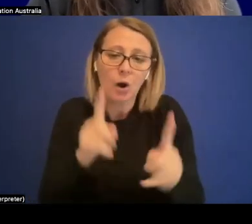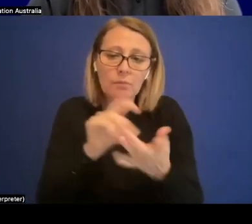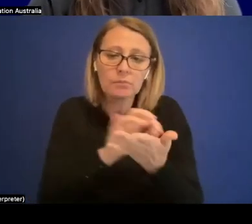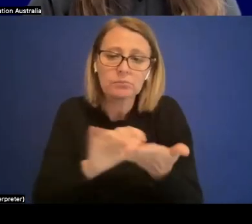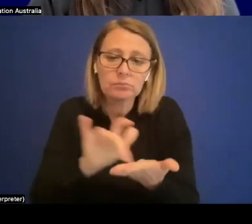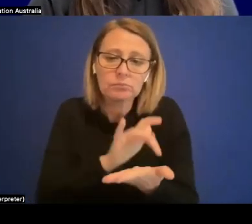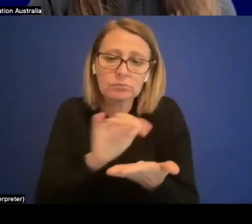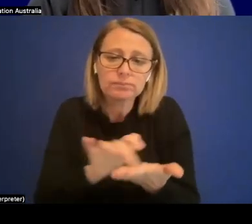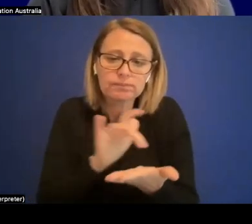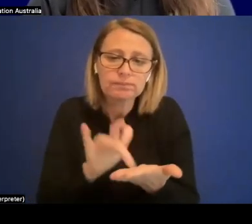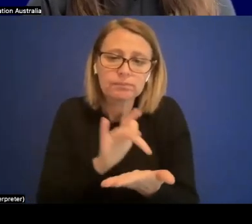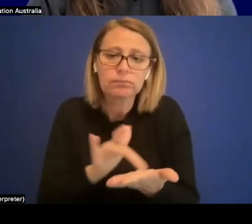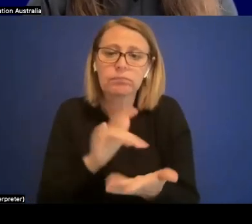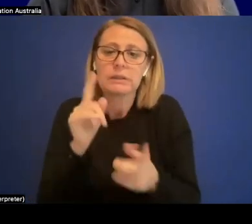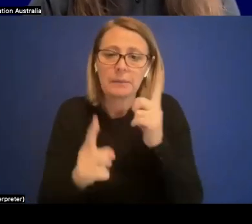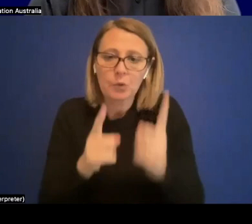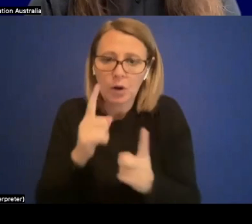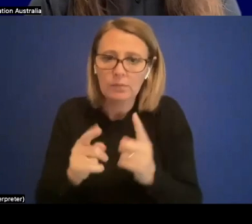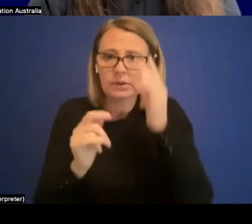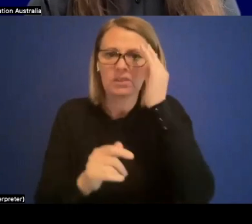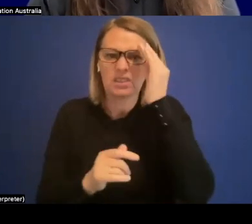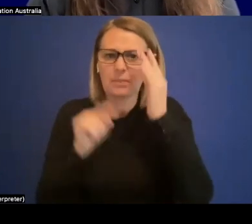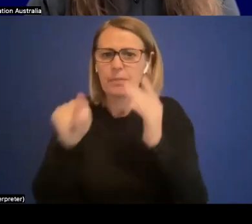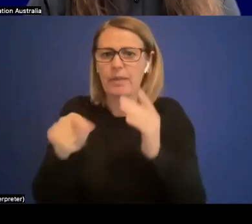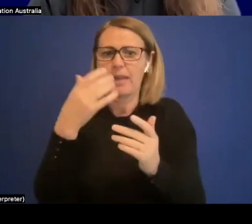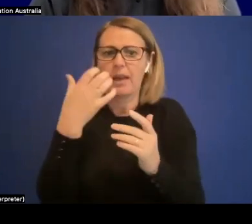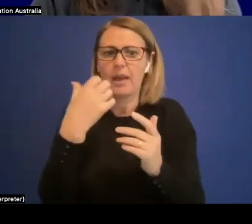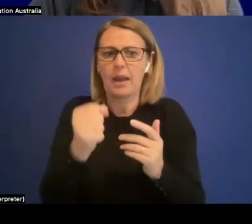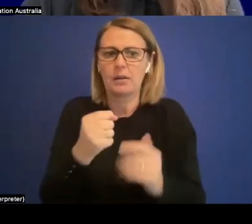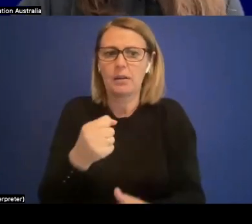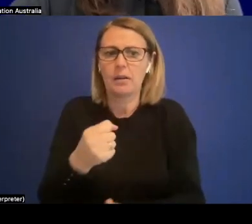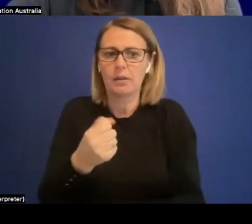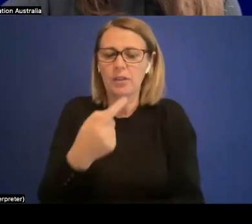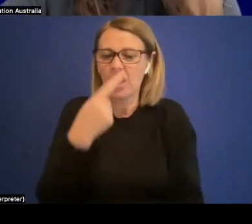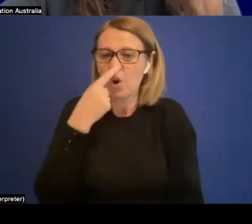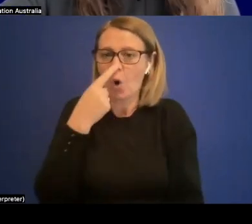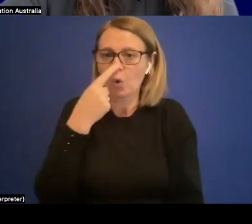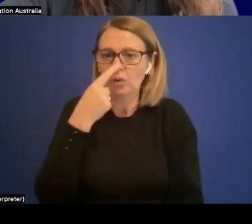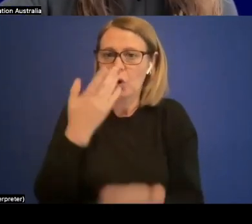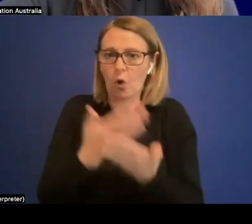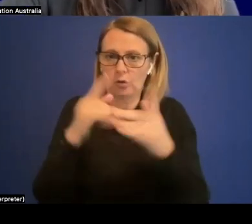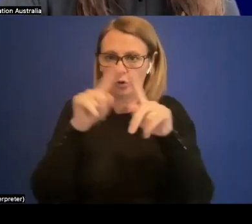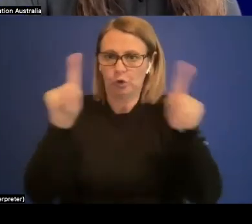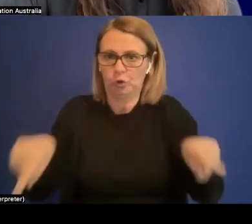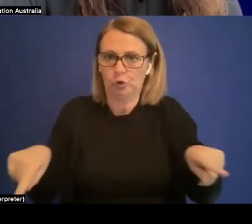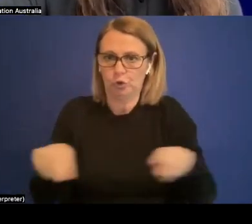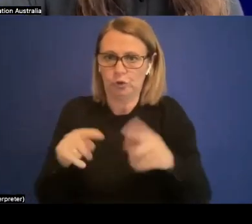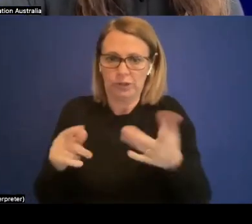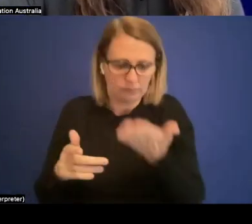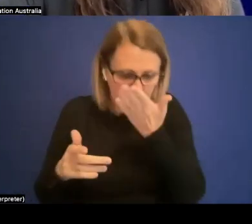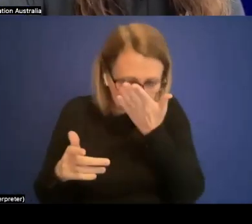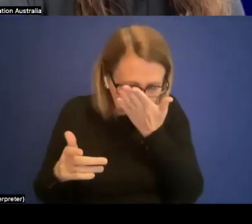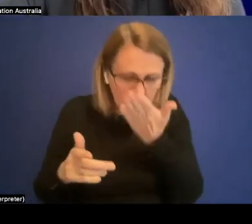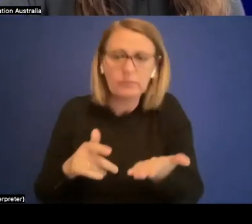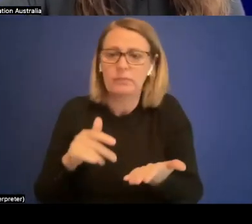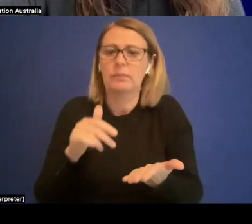but it was noted that they accessed that by putting their nose on the screen.